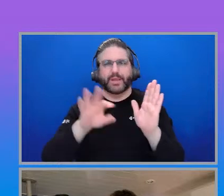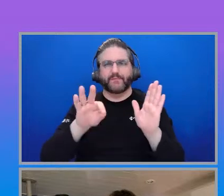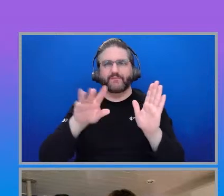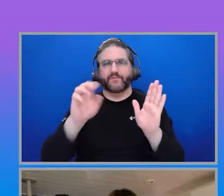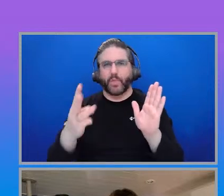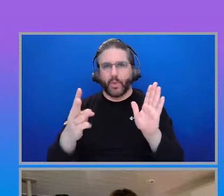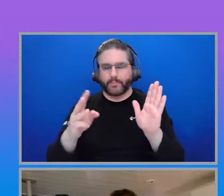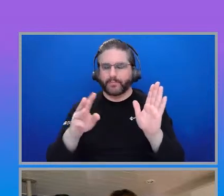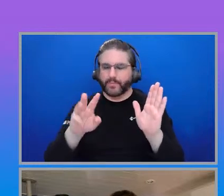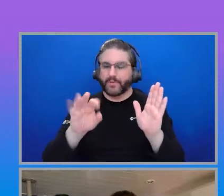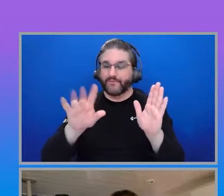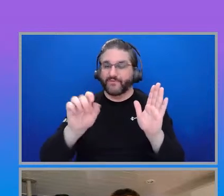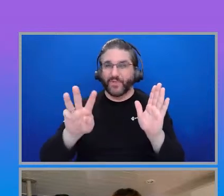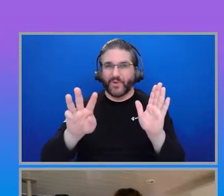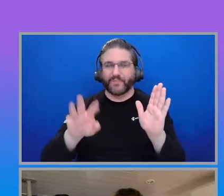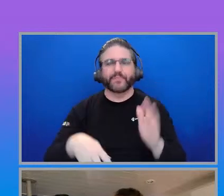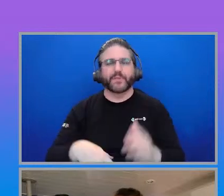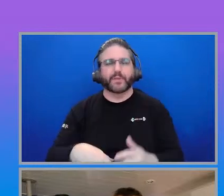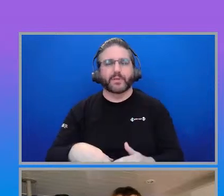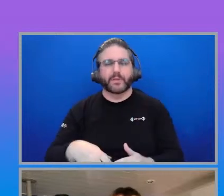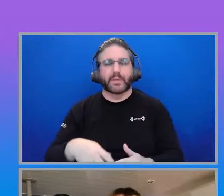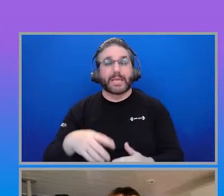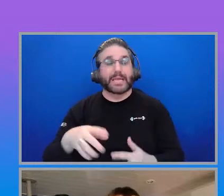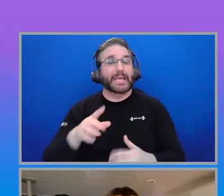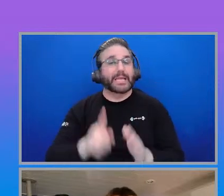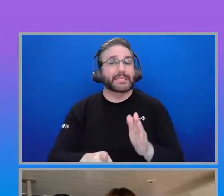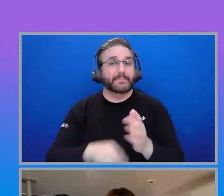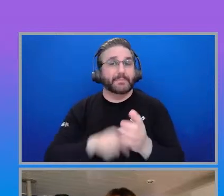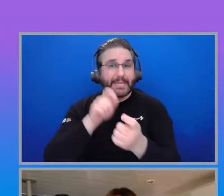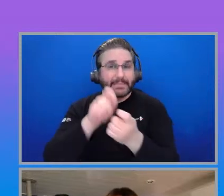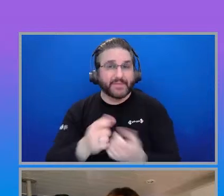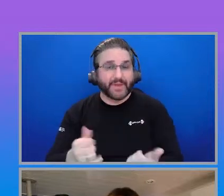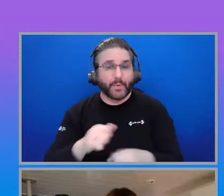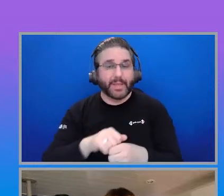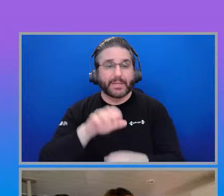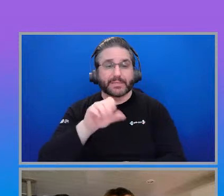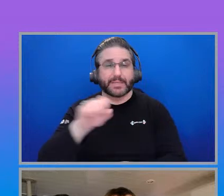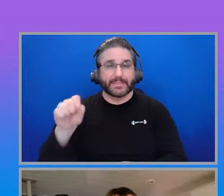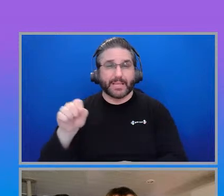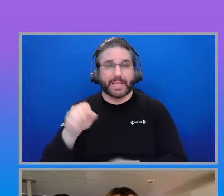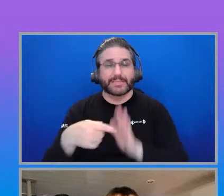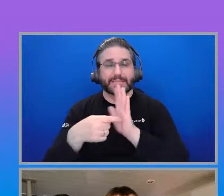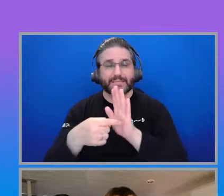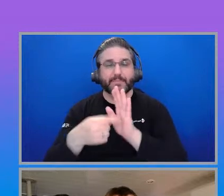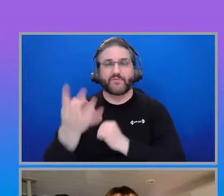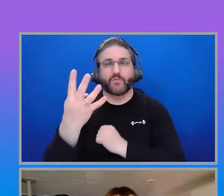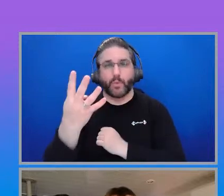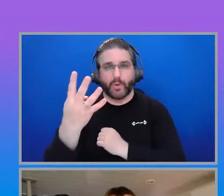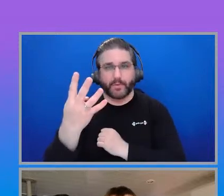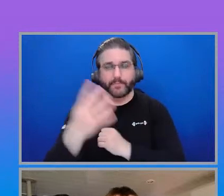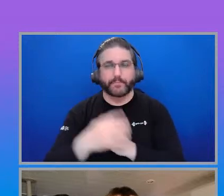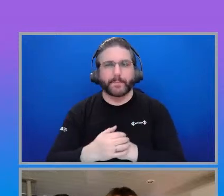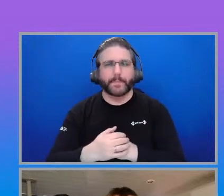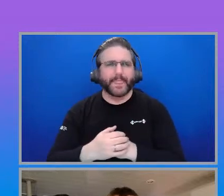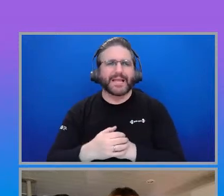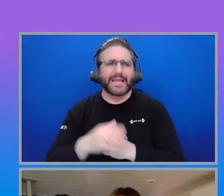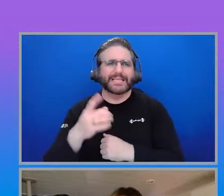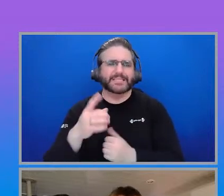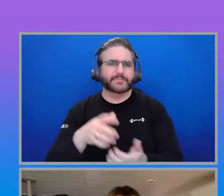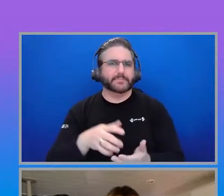It's been specified in CSS display four. It's very much a draft spec. We've had various